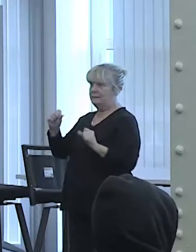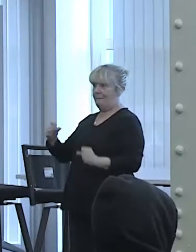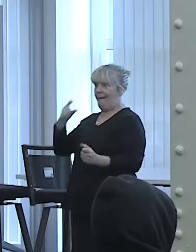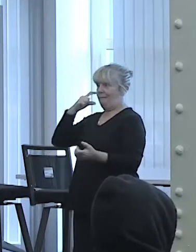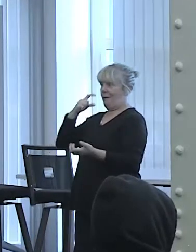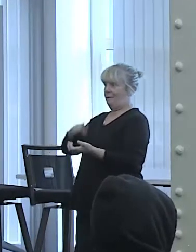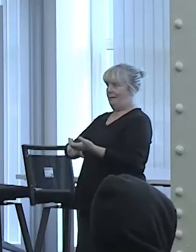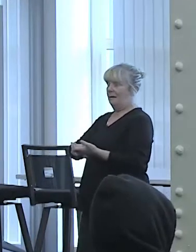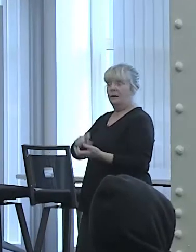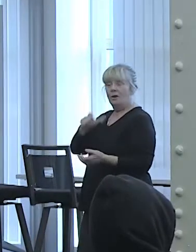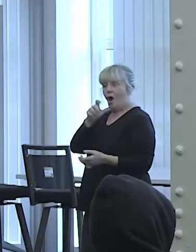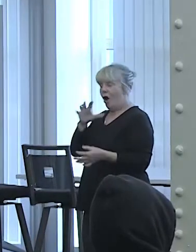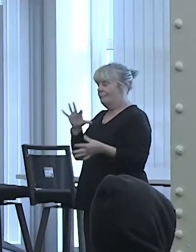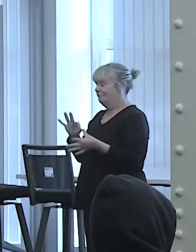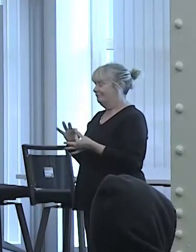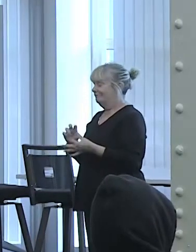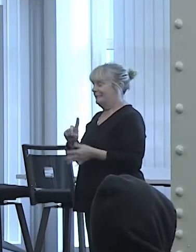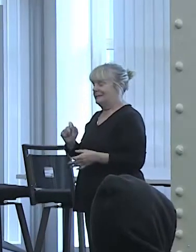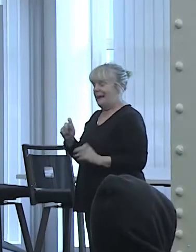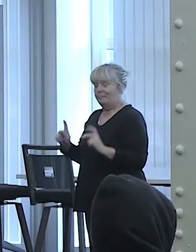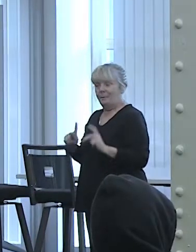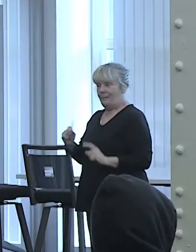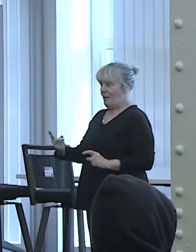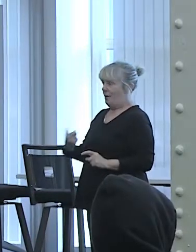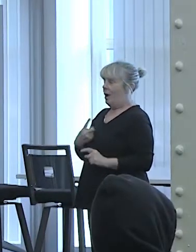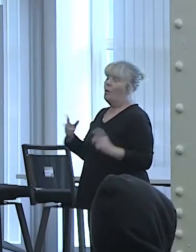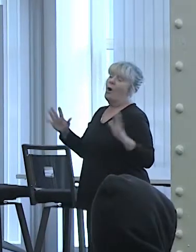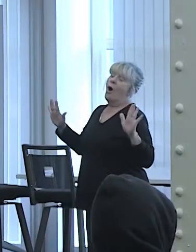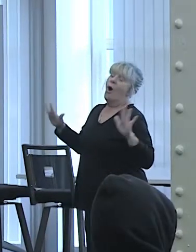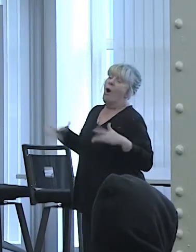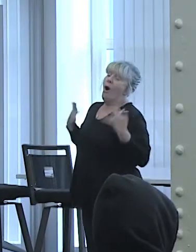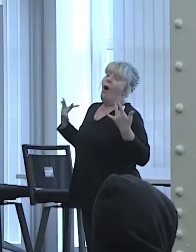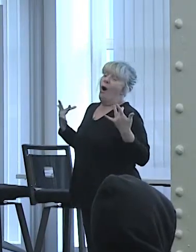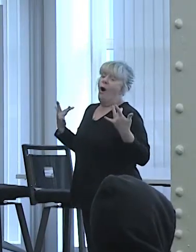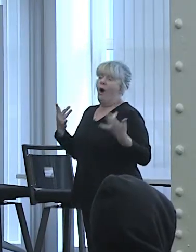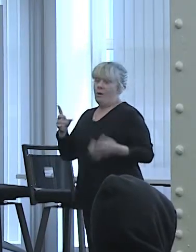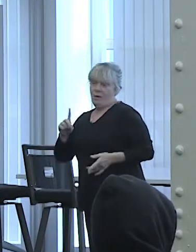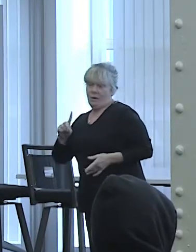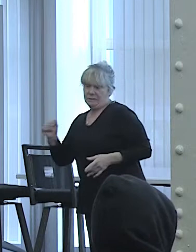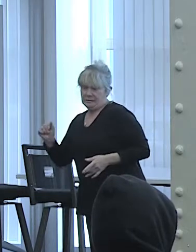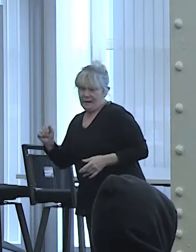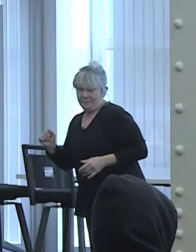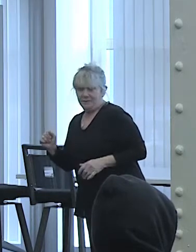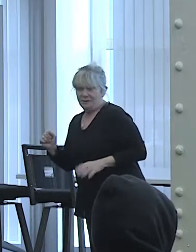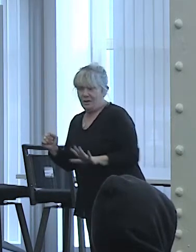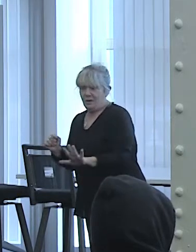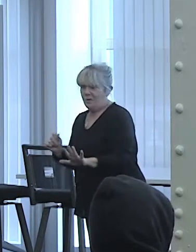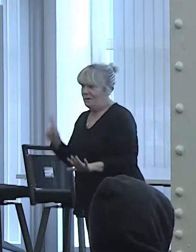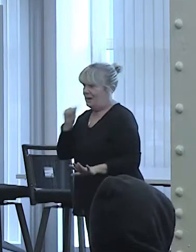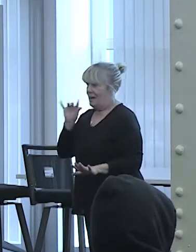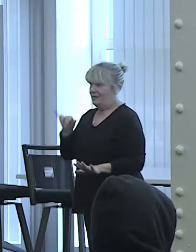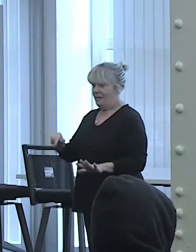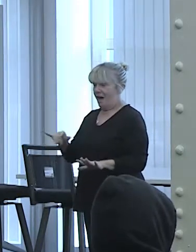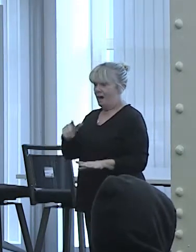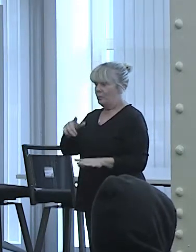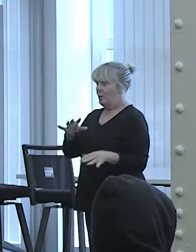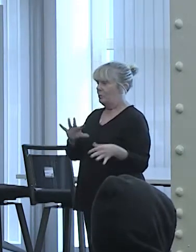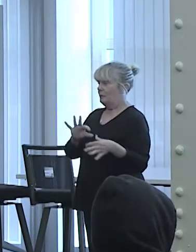to disabled people. That we are inspirational or special just because we're disabled. We also hear that when we belong to another oppressed group.